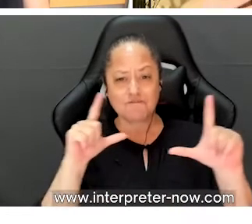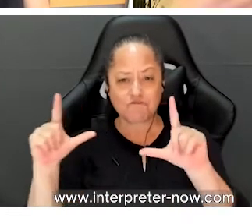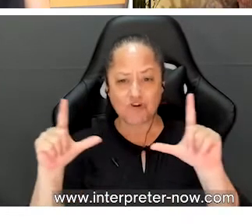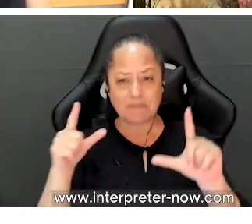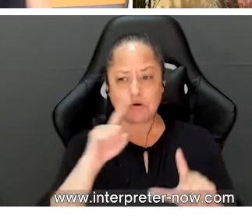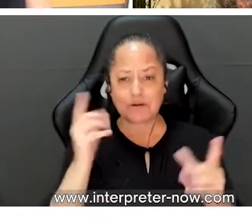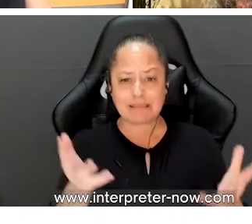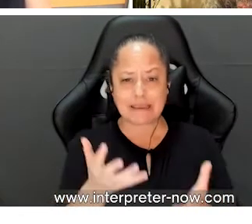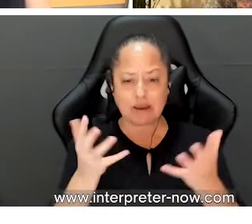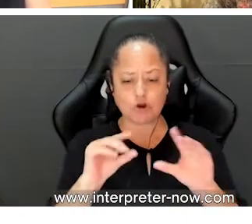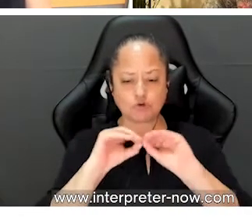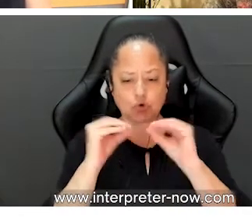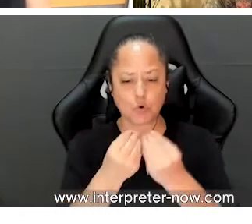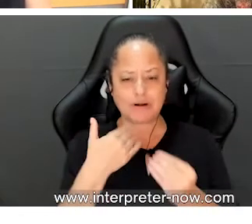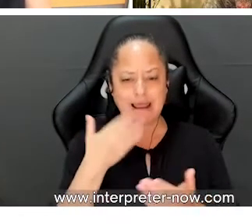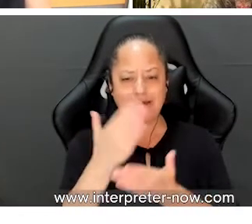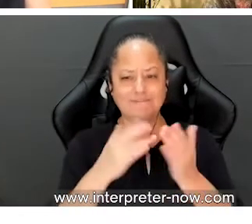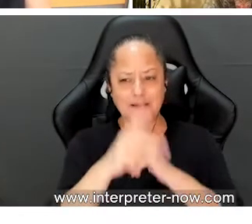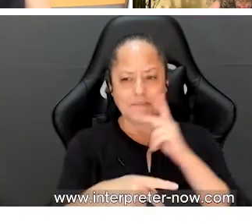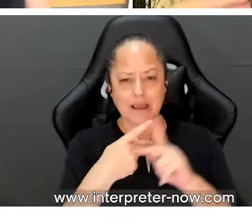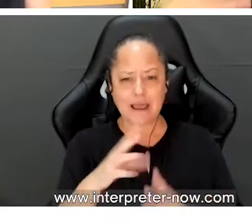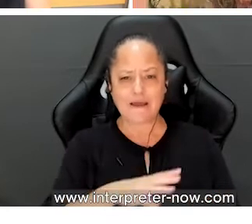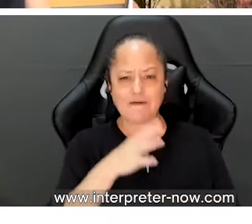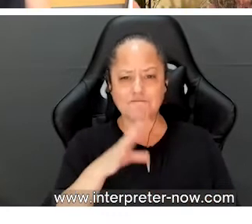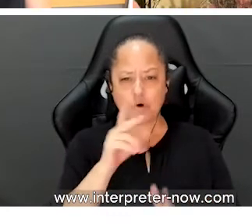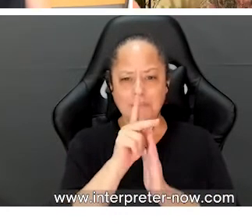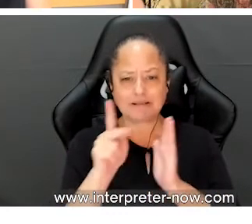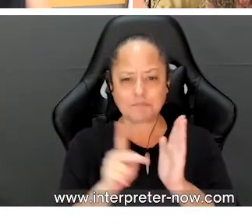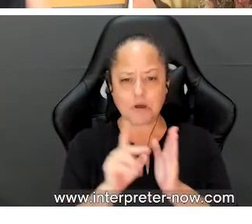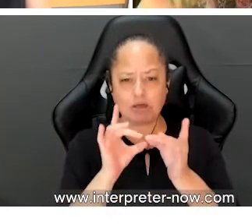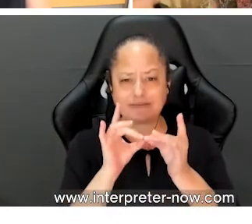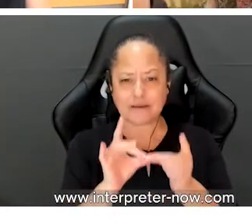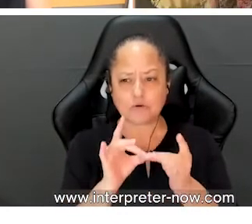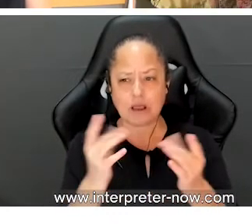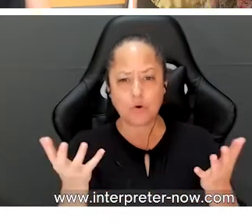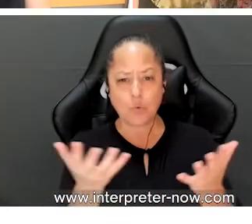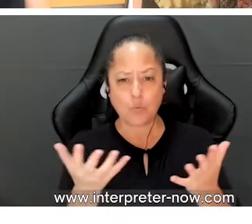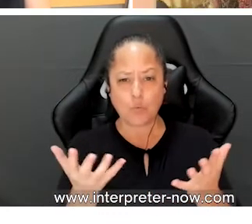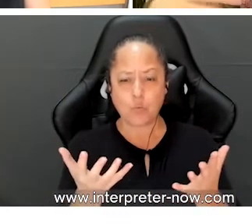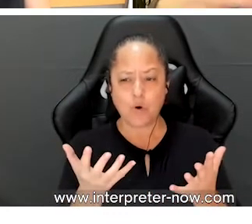have some sort of formalized policy around what do you comment on?